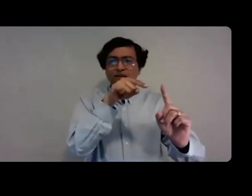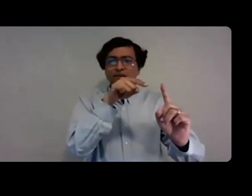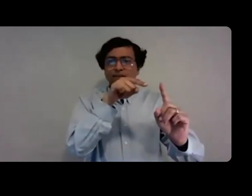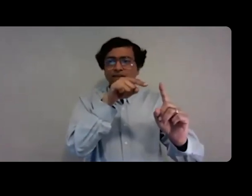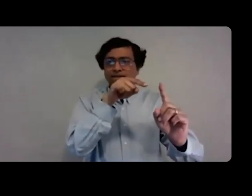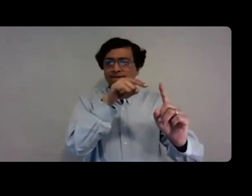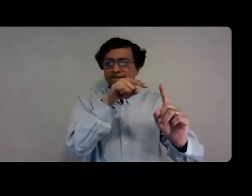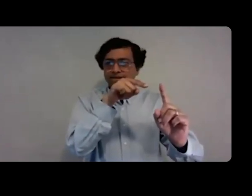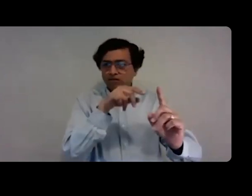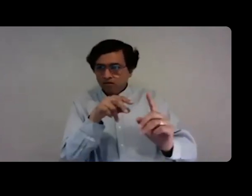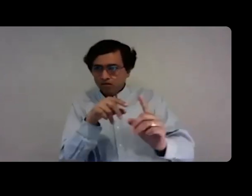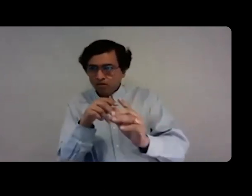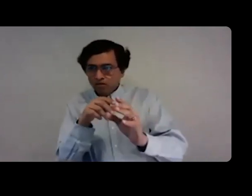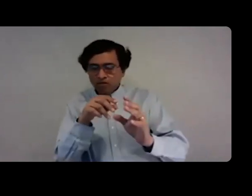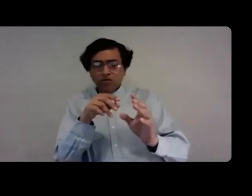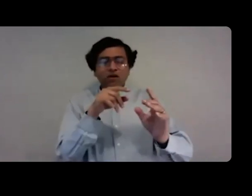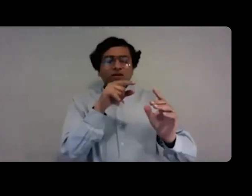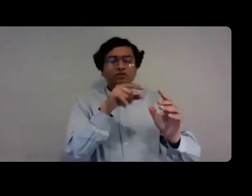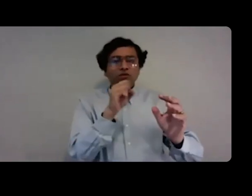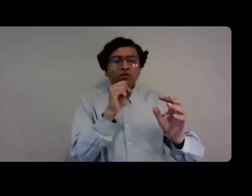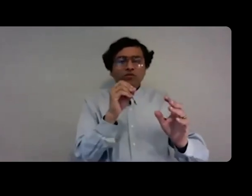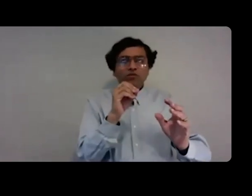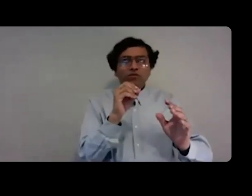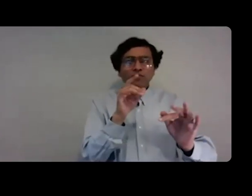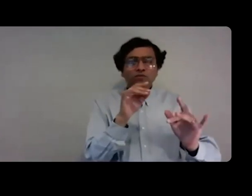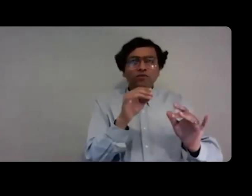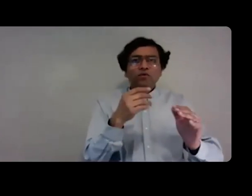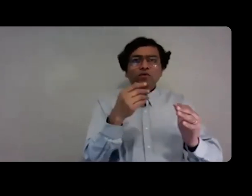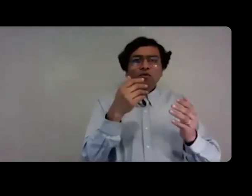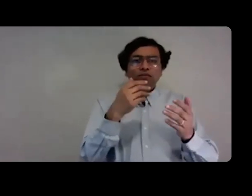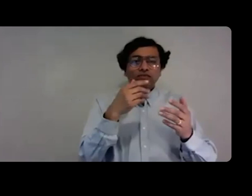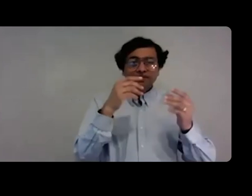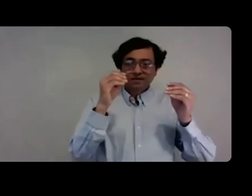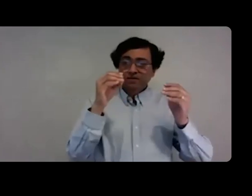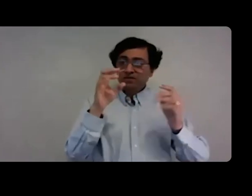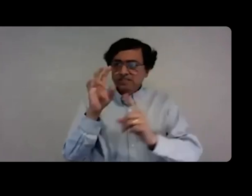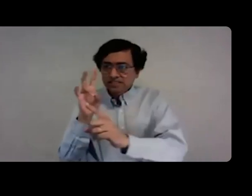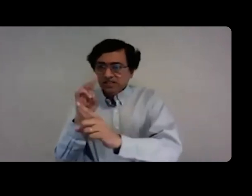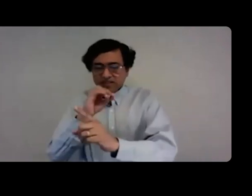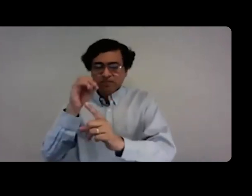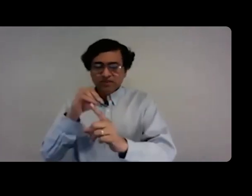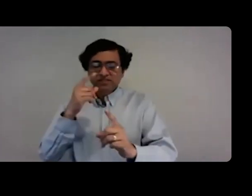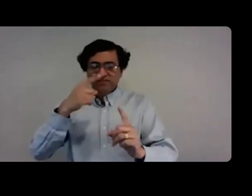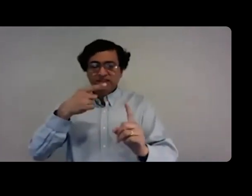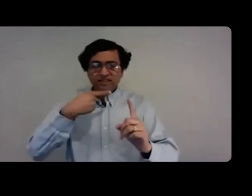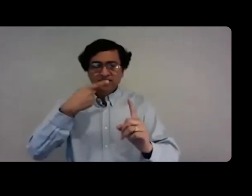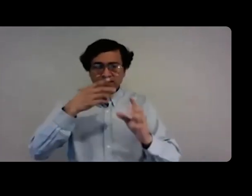information and not at the audiovisual slides that are supporting the information.